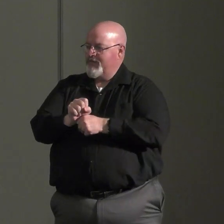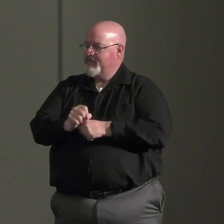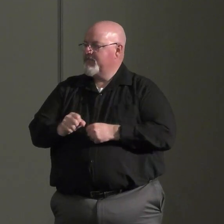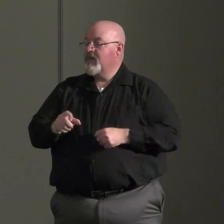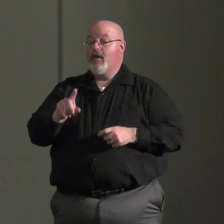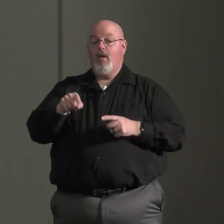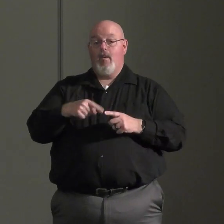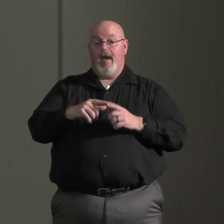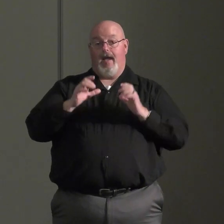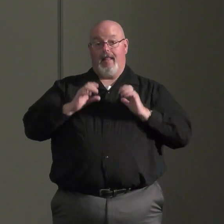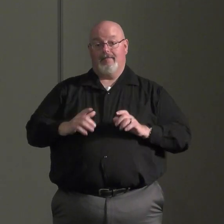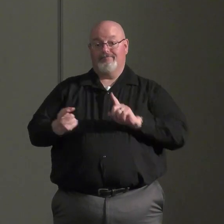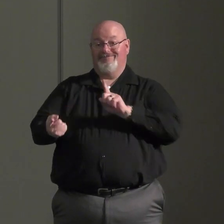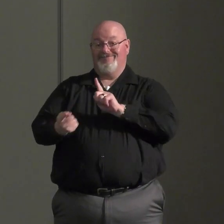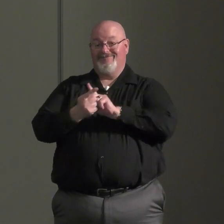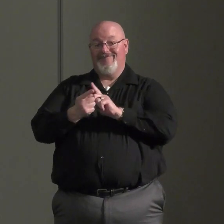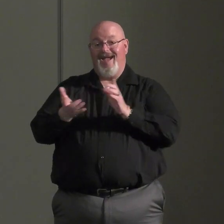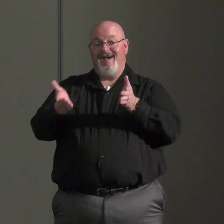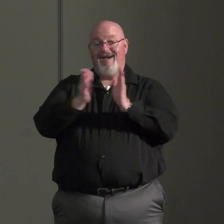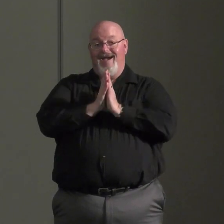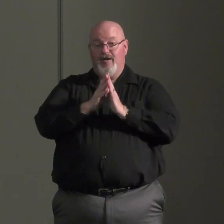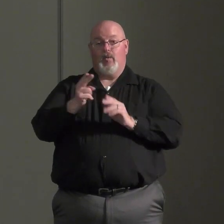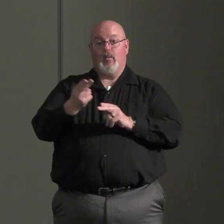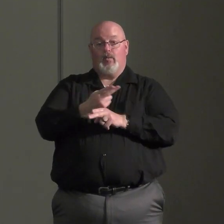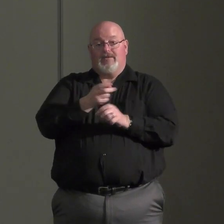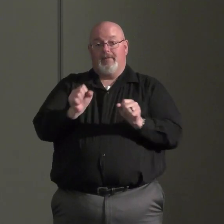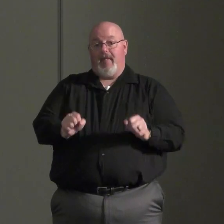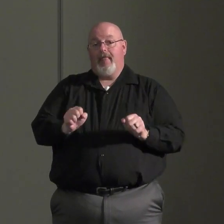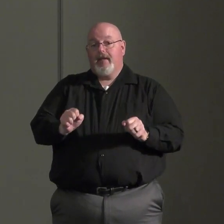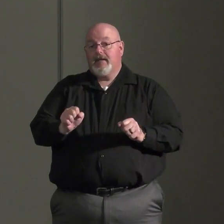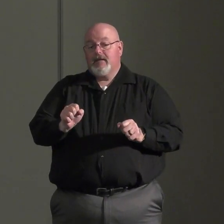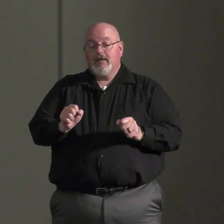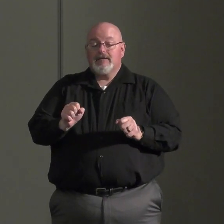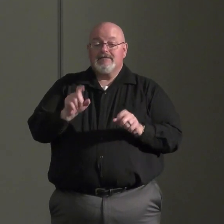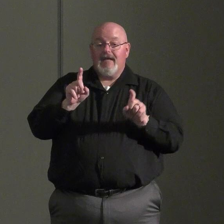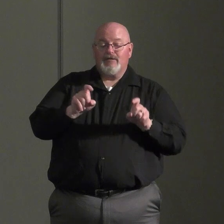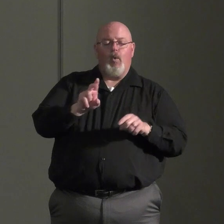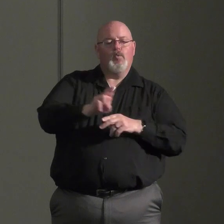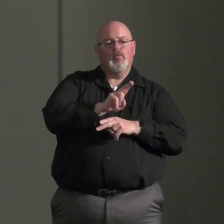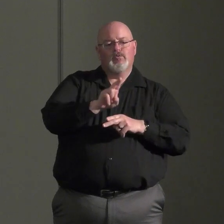clients come to us asking about usabilities testing or user testing of the products,